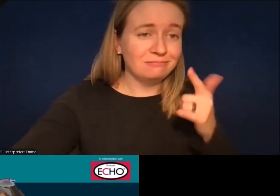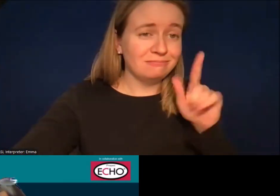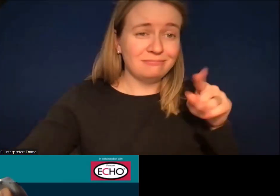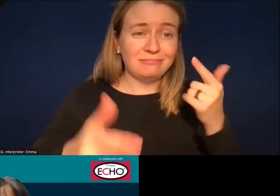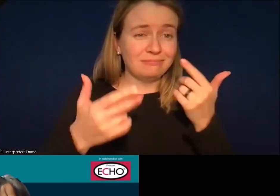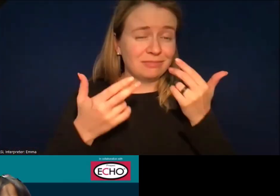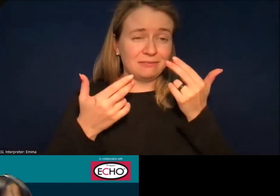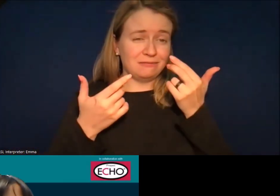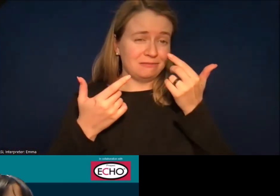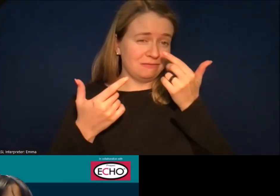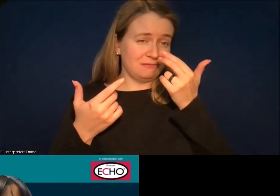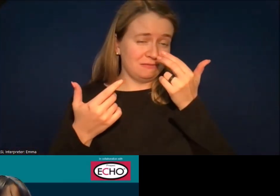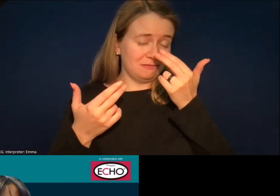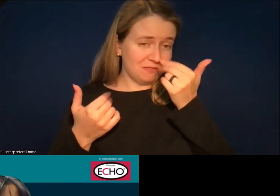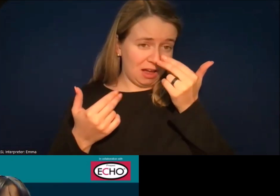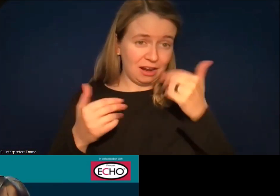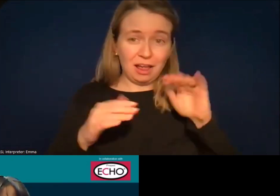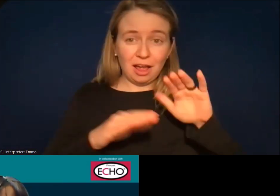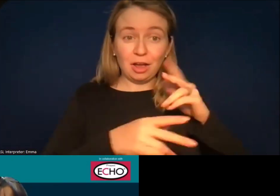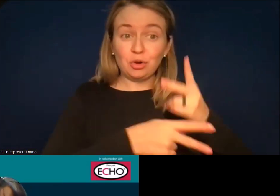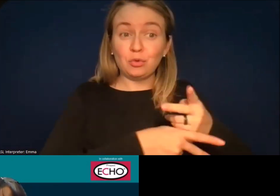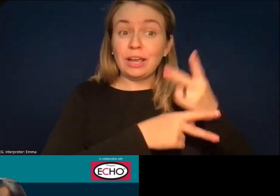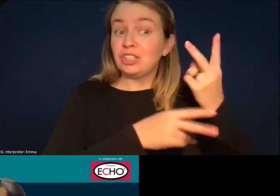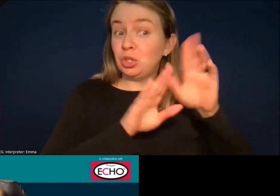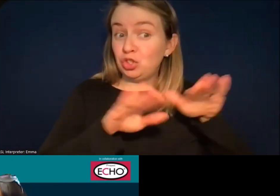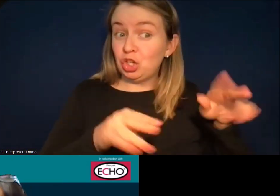obviously raised two children, and they're perfect, but I have